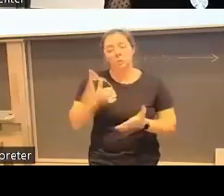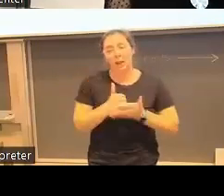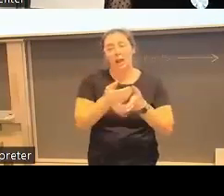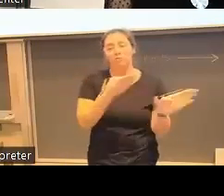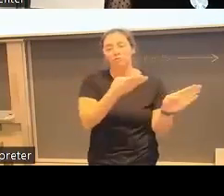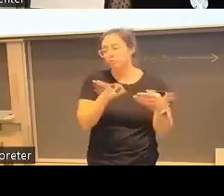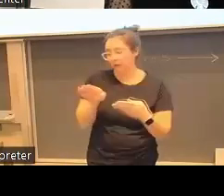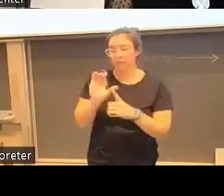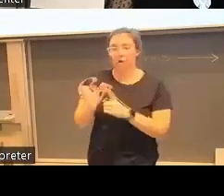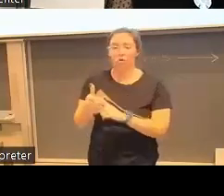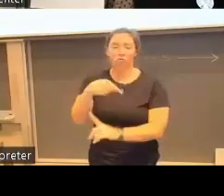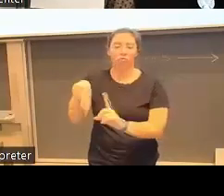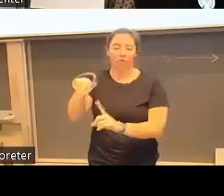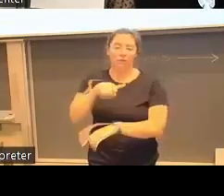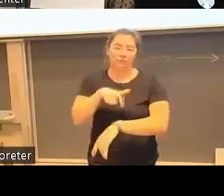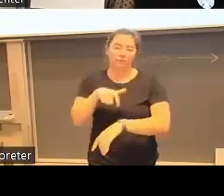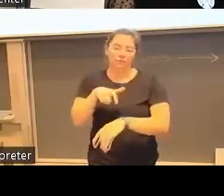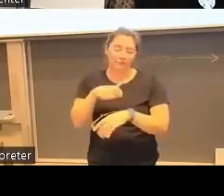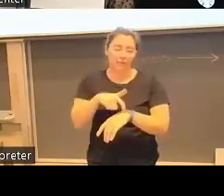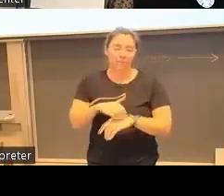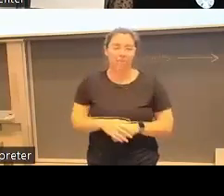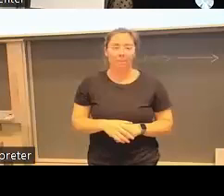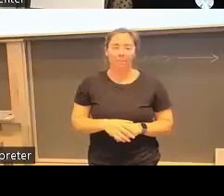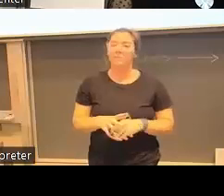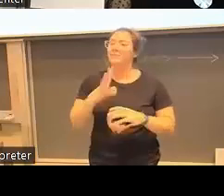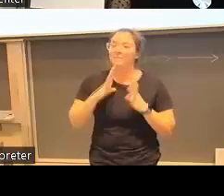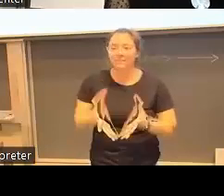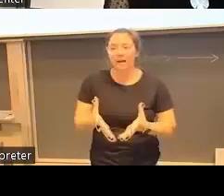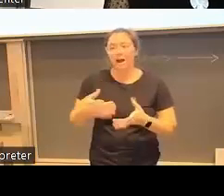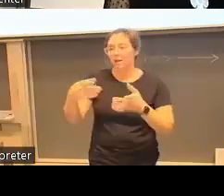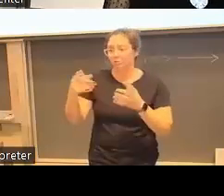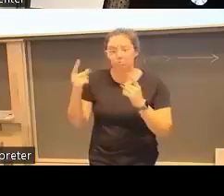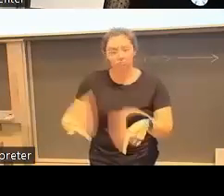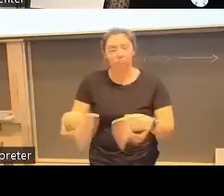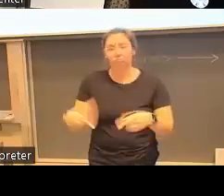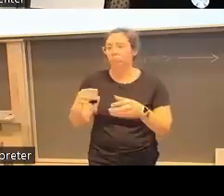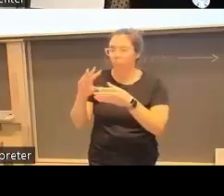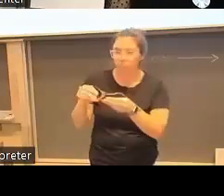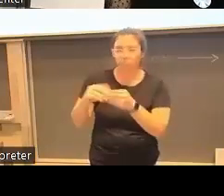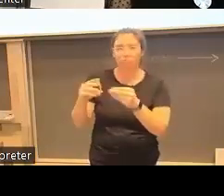on these topics we are making it okay to have difficult conversations we are decreasing stigma